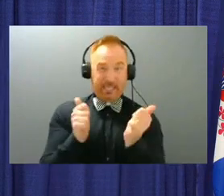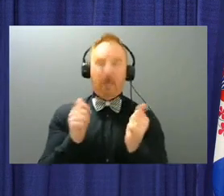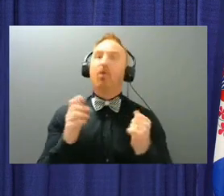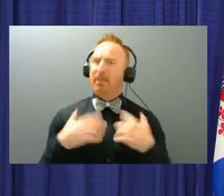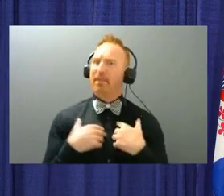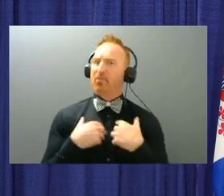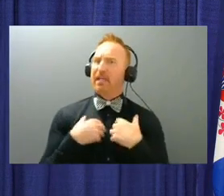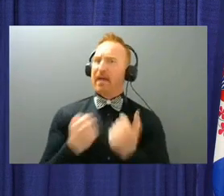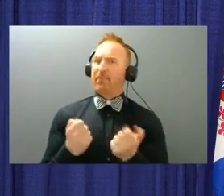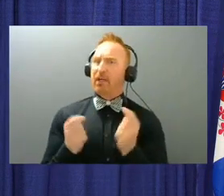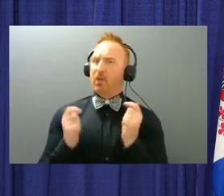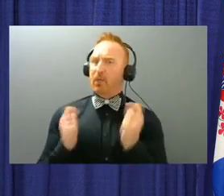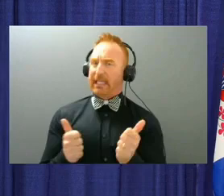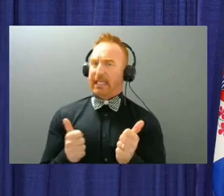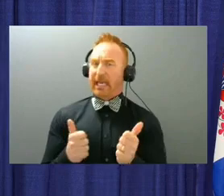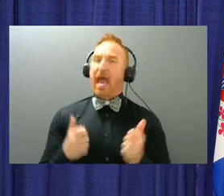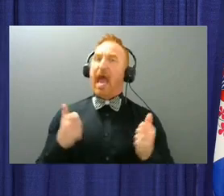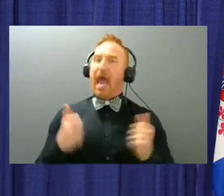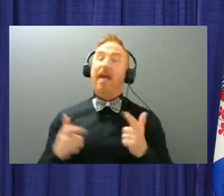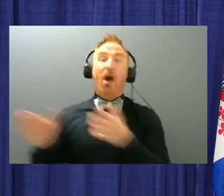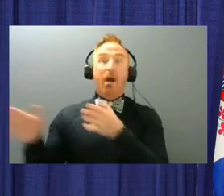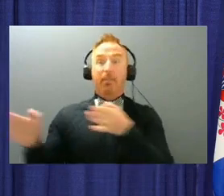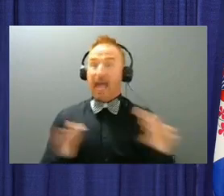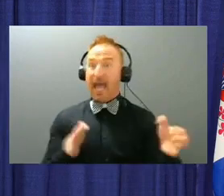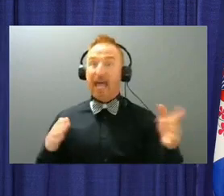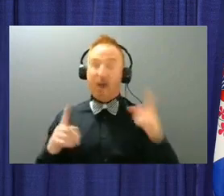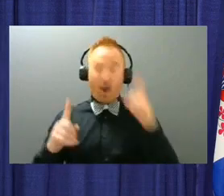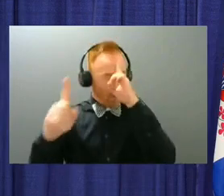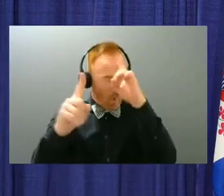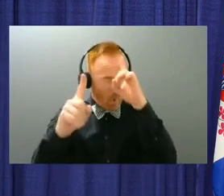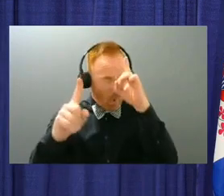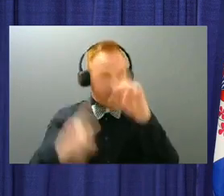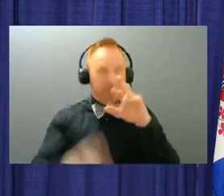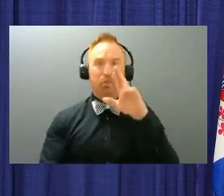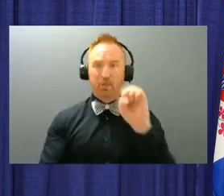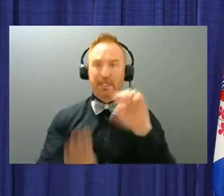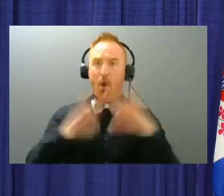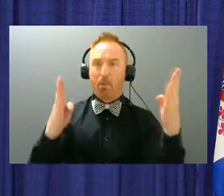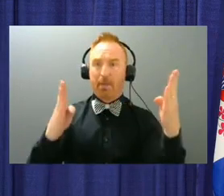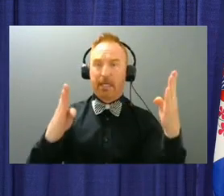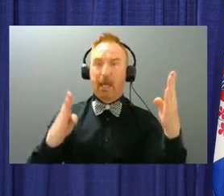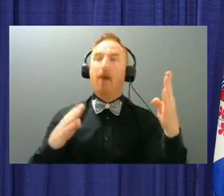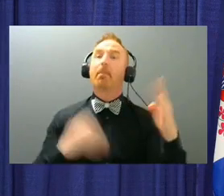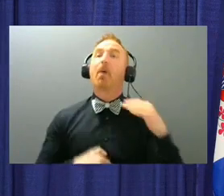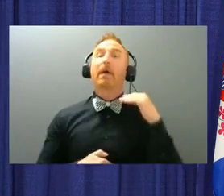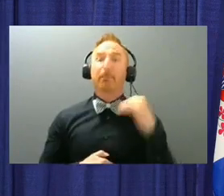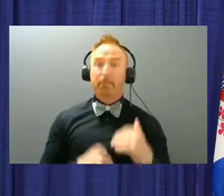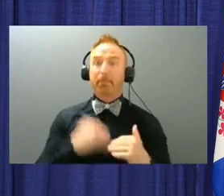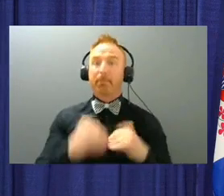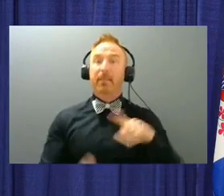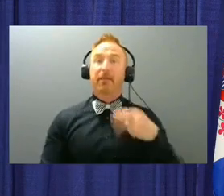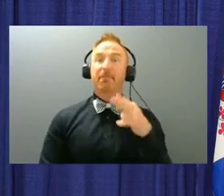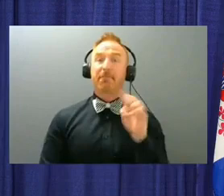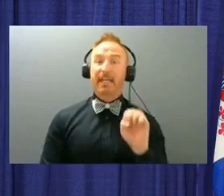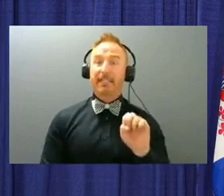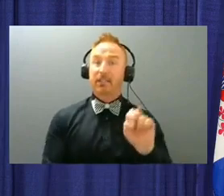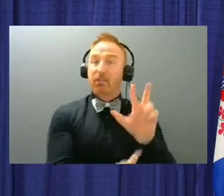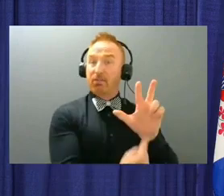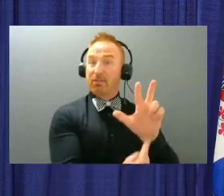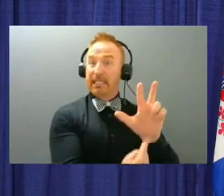quickly and move towards that reopening plan we are in. But even as we move further along in this phase three of the